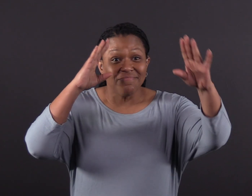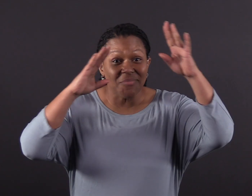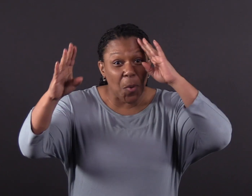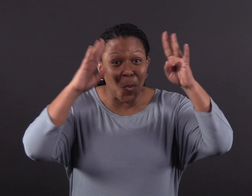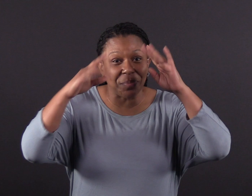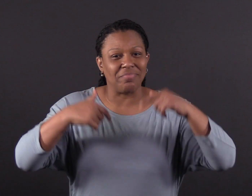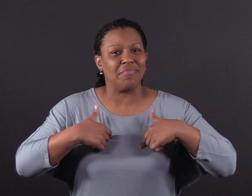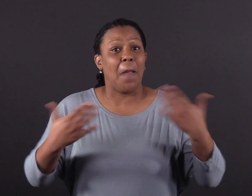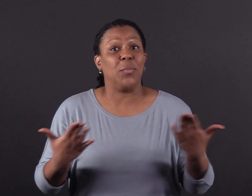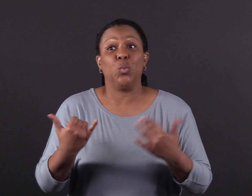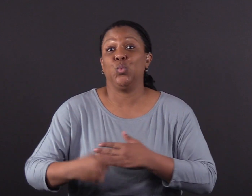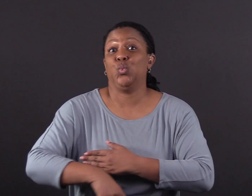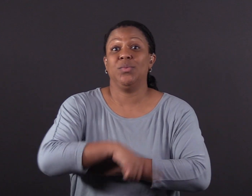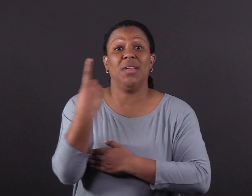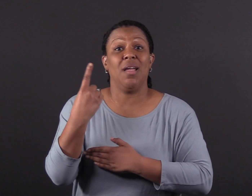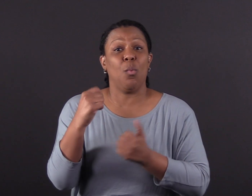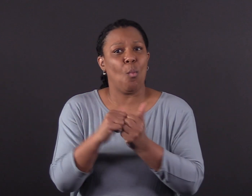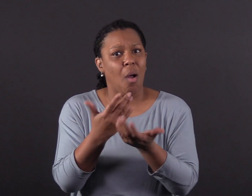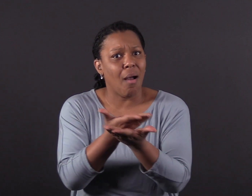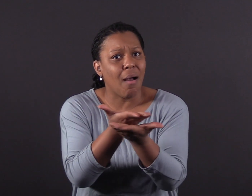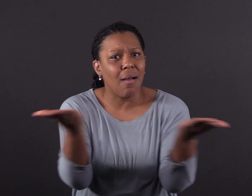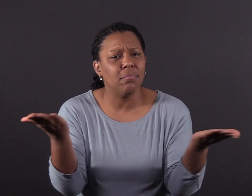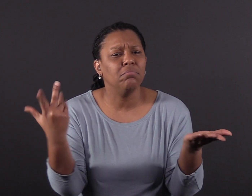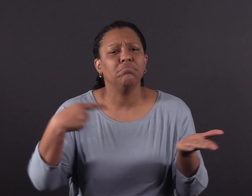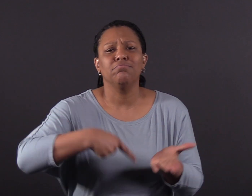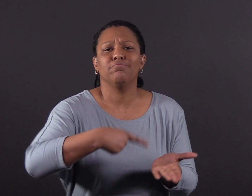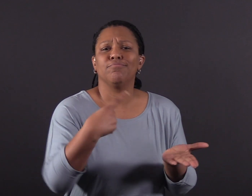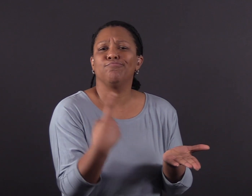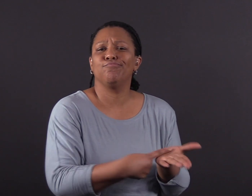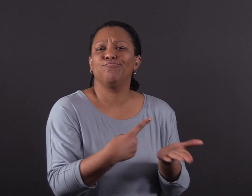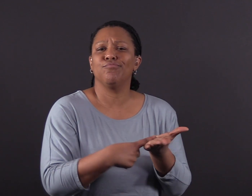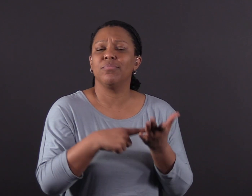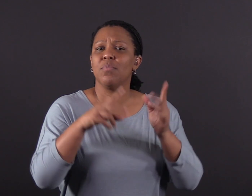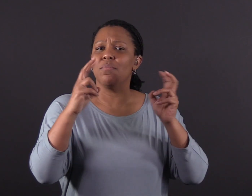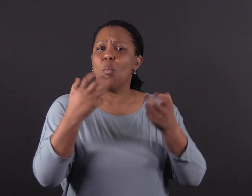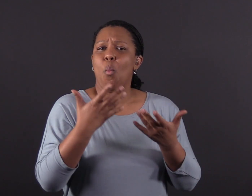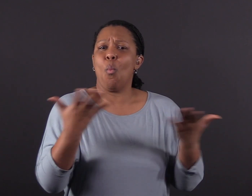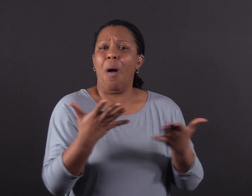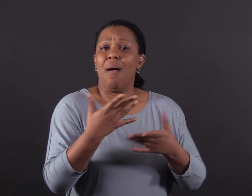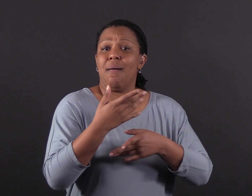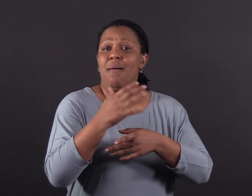Hello, I’m here today with you all to discuss what HealthCare Directive